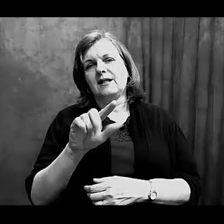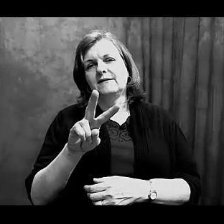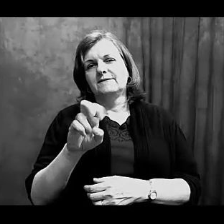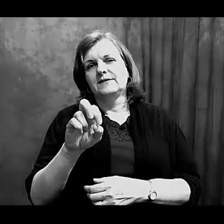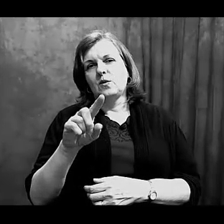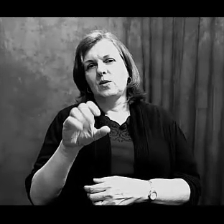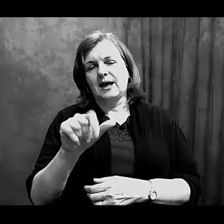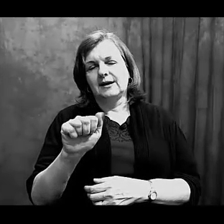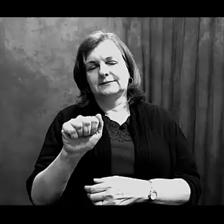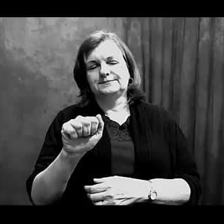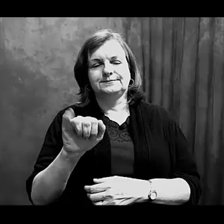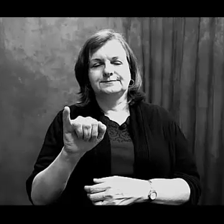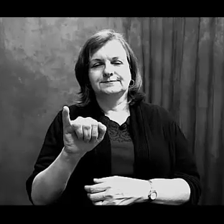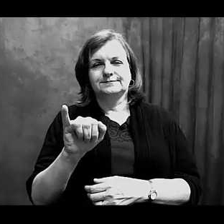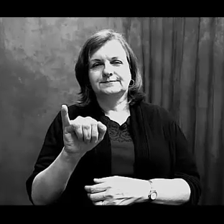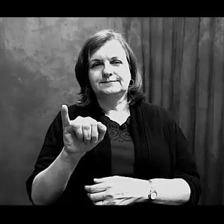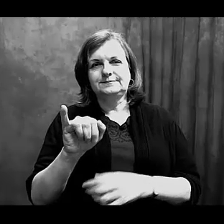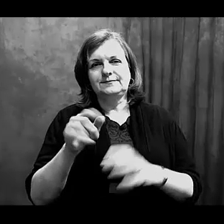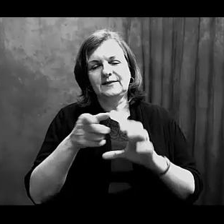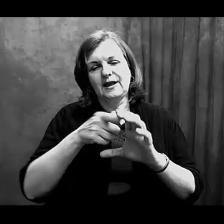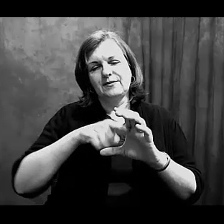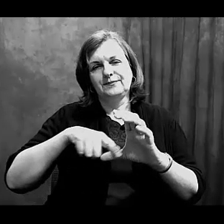walls / membranes of the